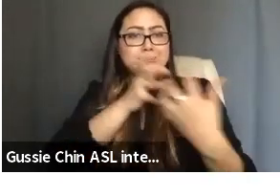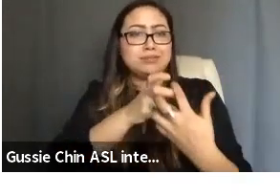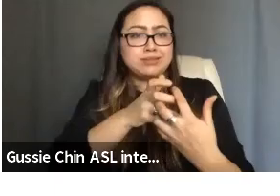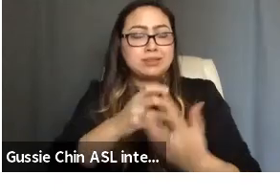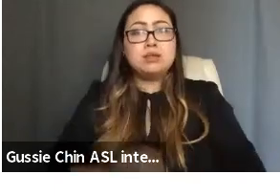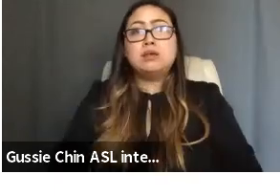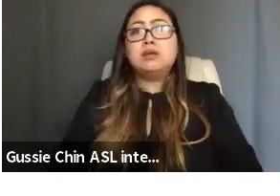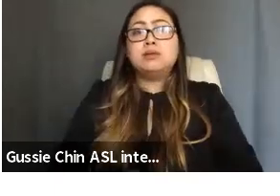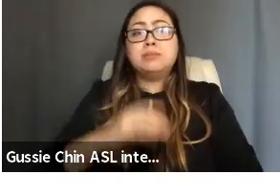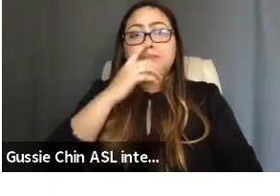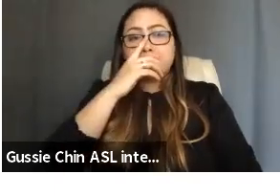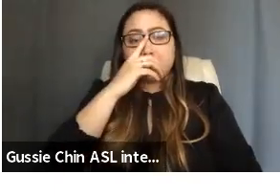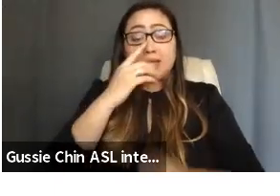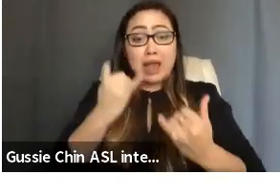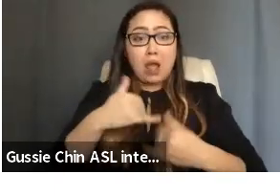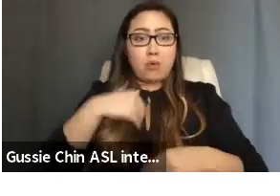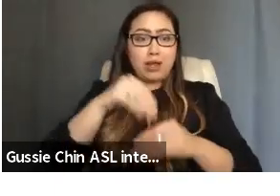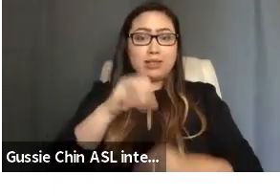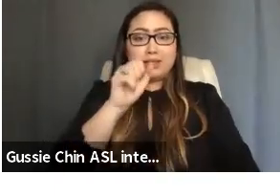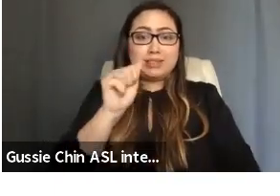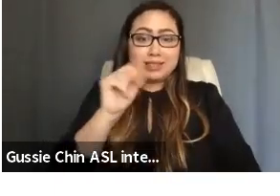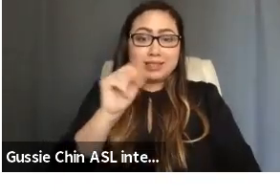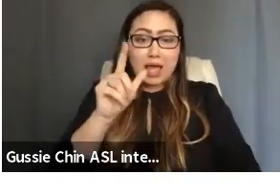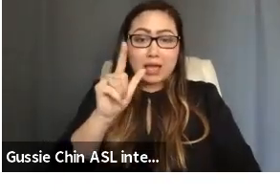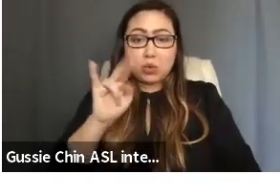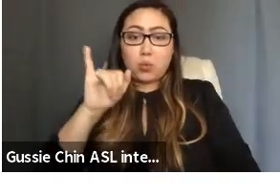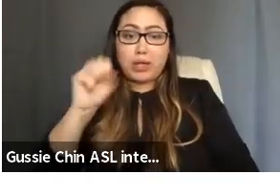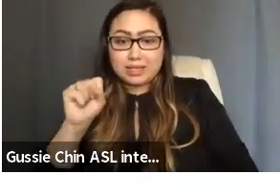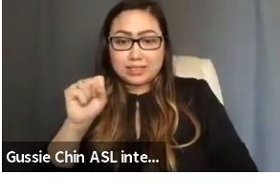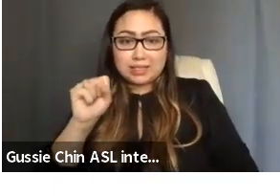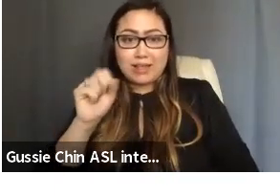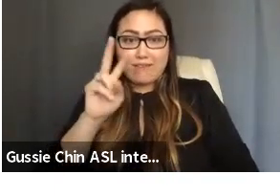Okay, so here we are in the San Luis Valley and the promotoras are doing community outreach and